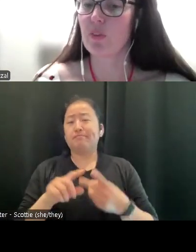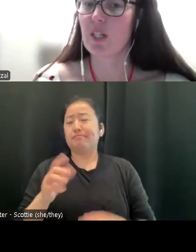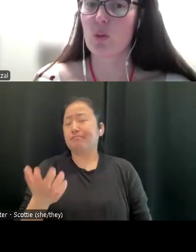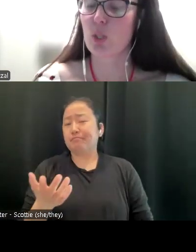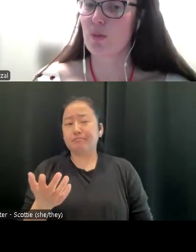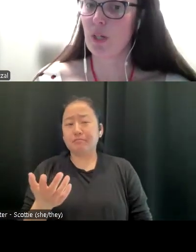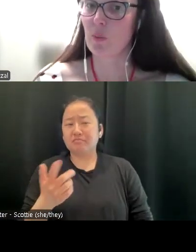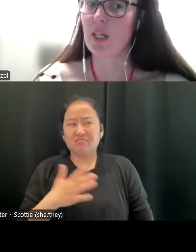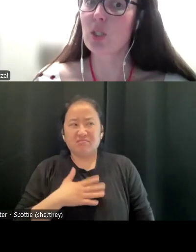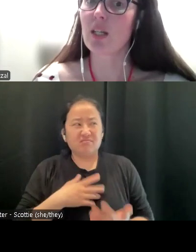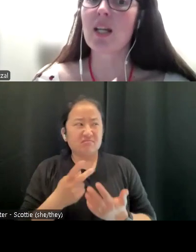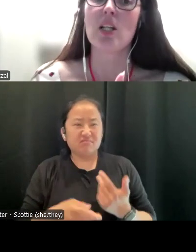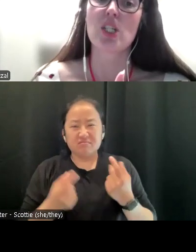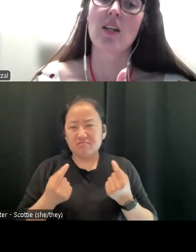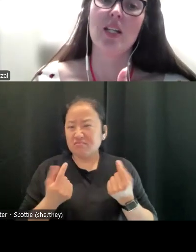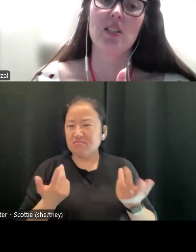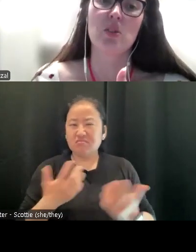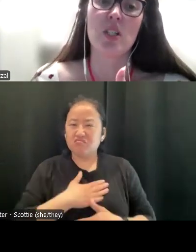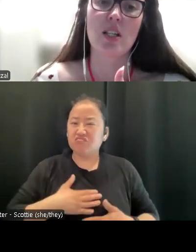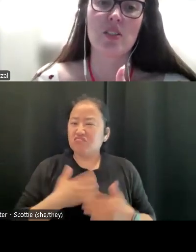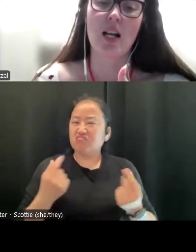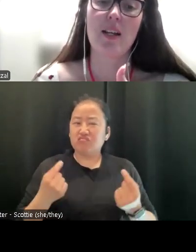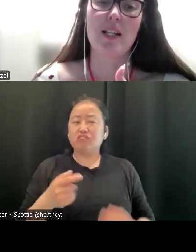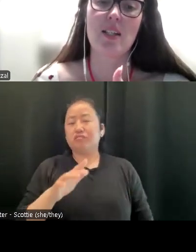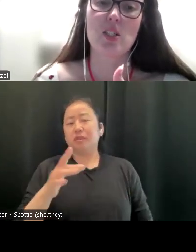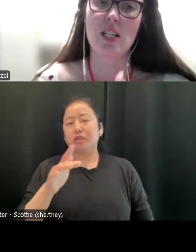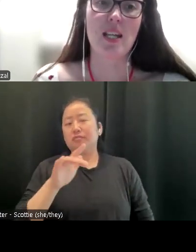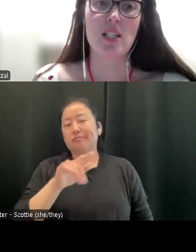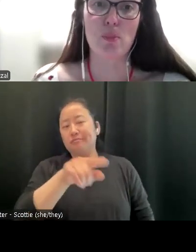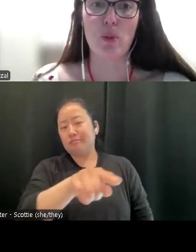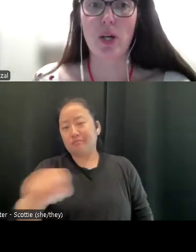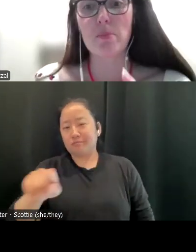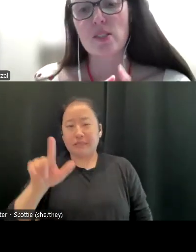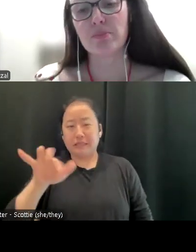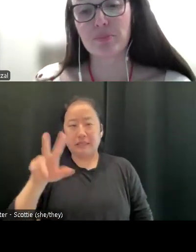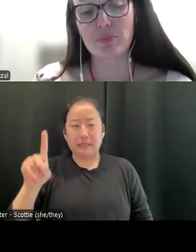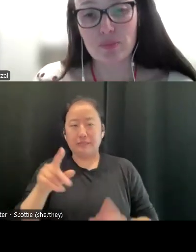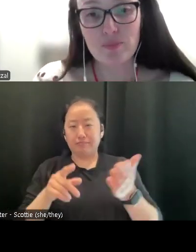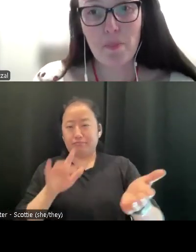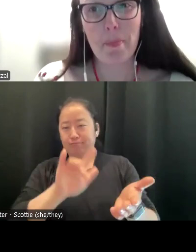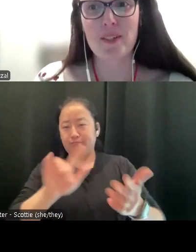they do in terms of recreation, check out AT3 center.net/state-at-programs.